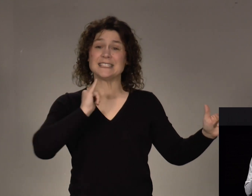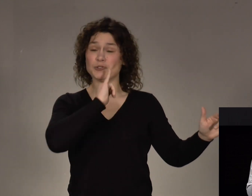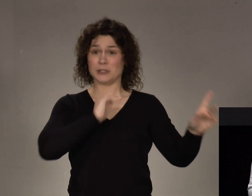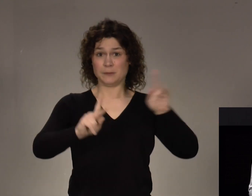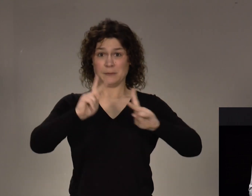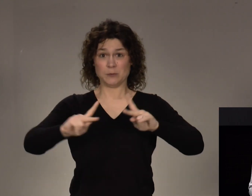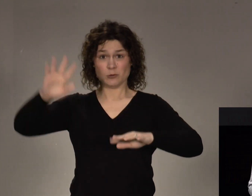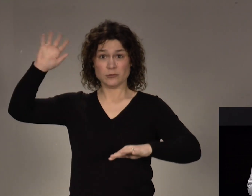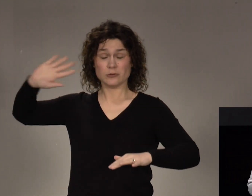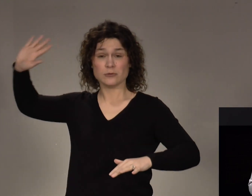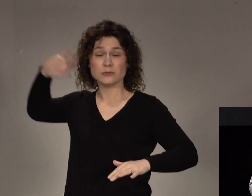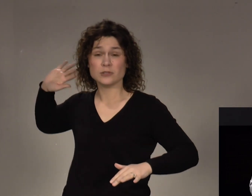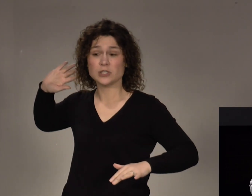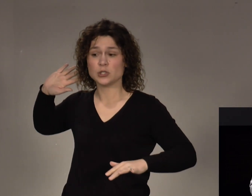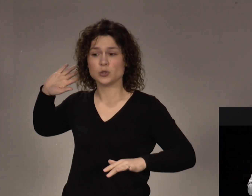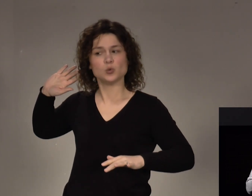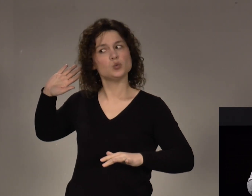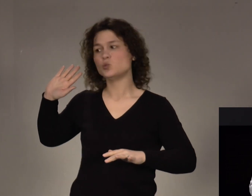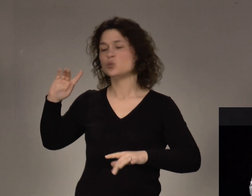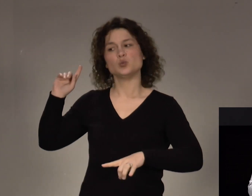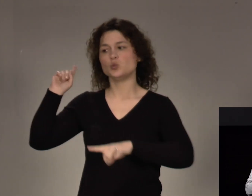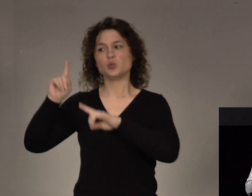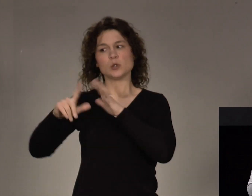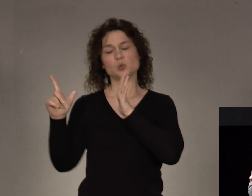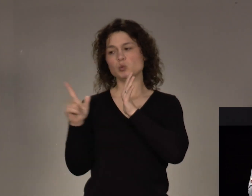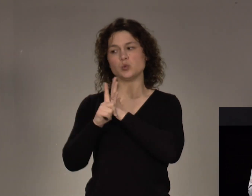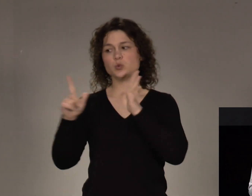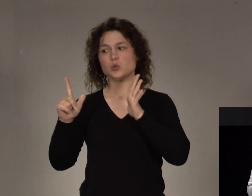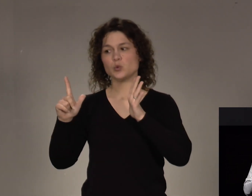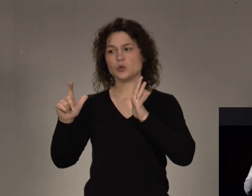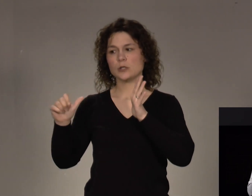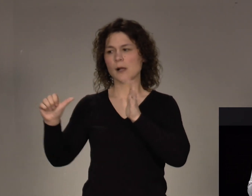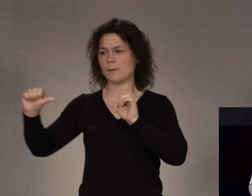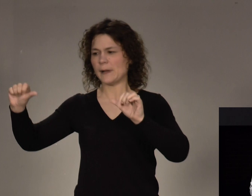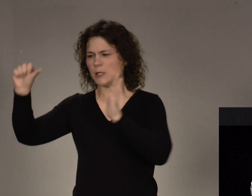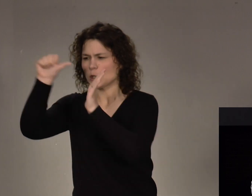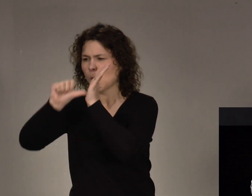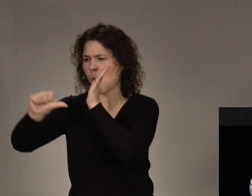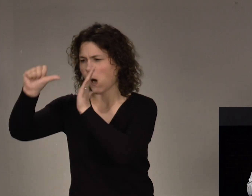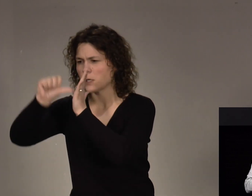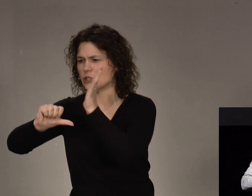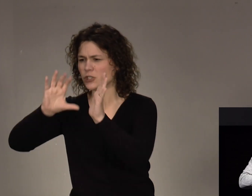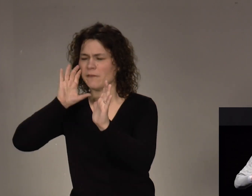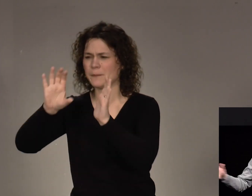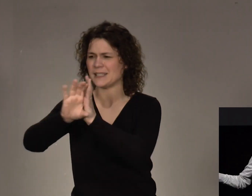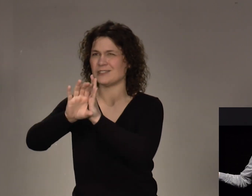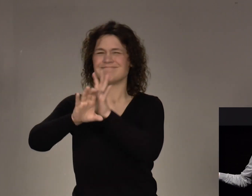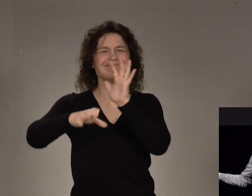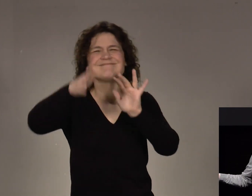forbidden to make graven images because God says you don't need any graven